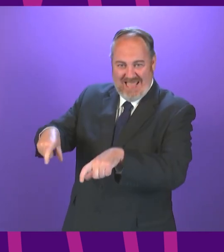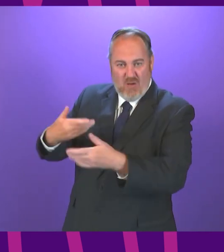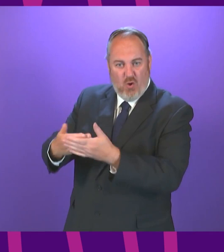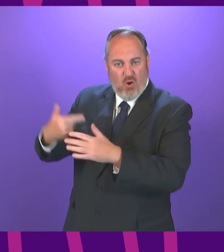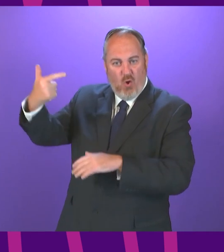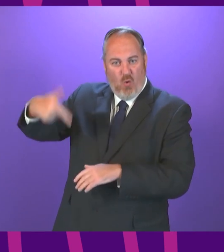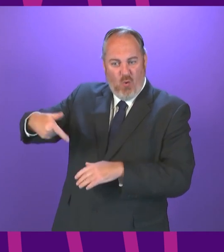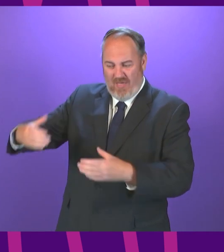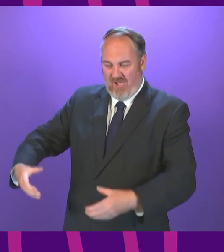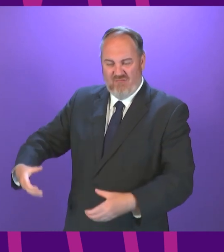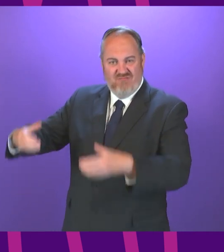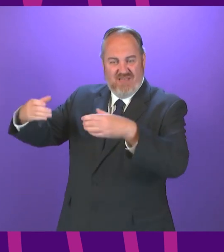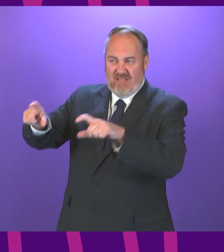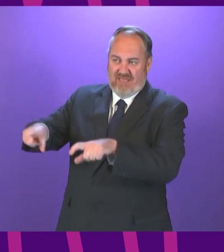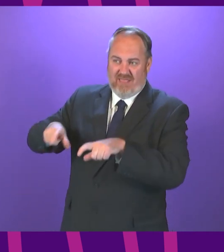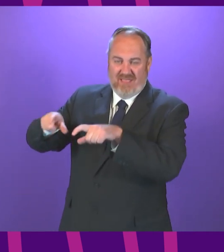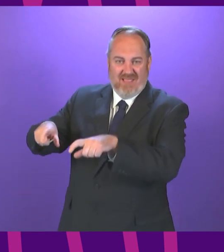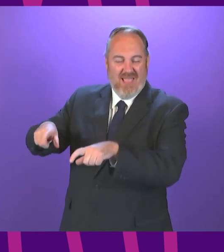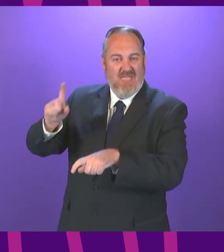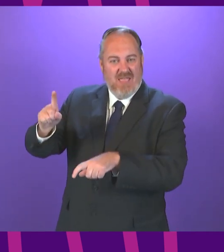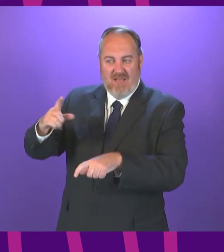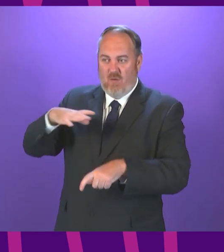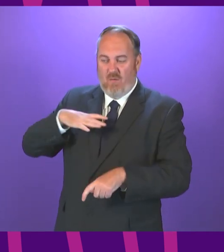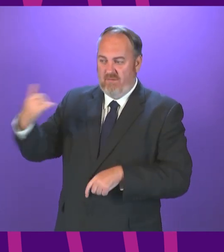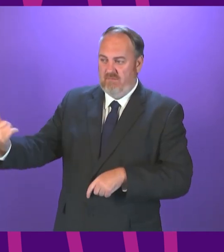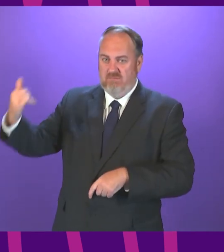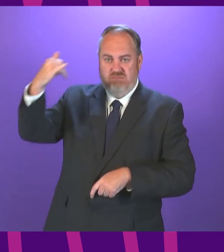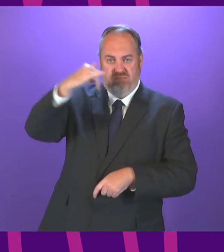and three quarters of their wages in a hotel. Therefore, to give absolute clarity,